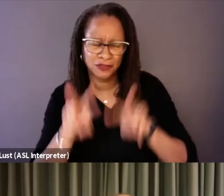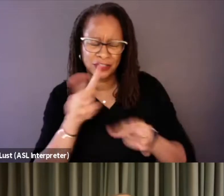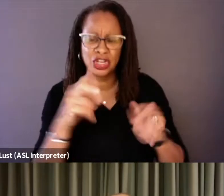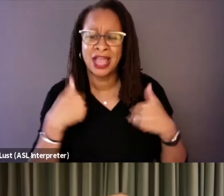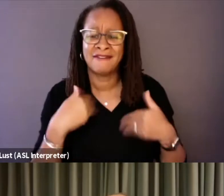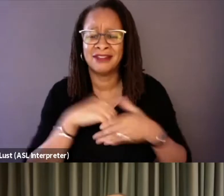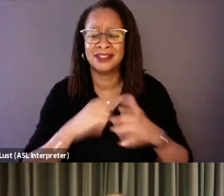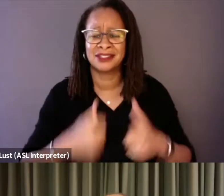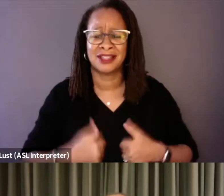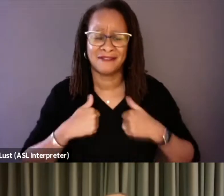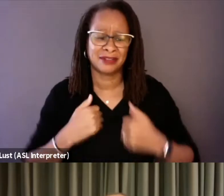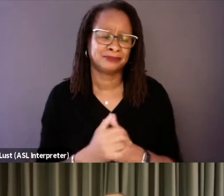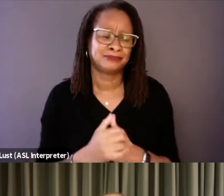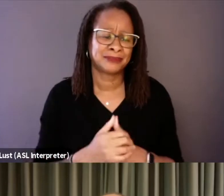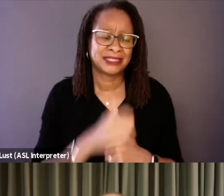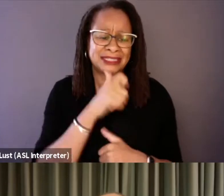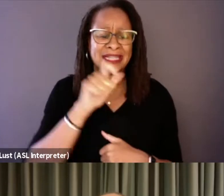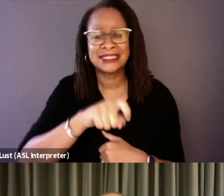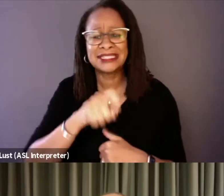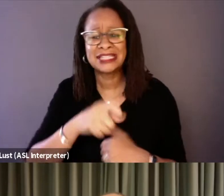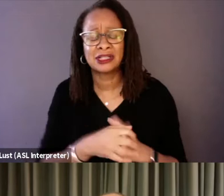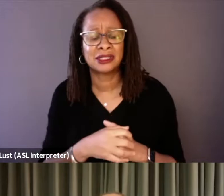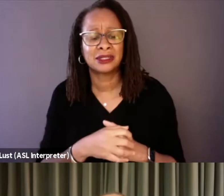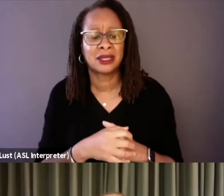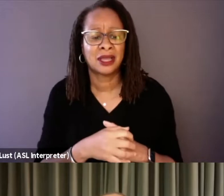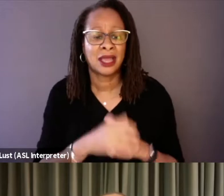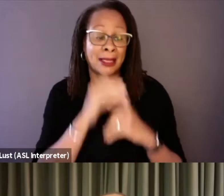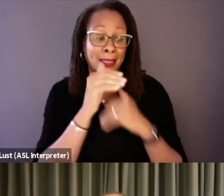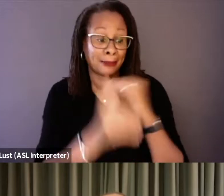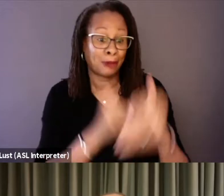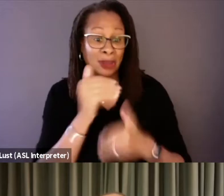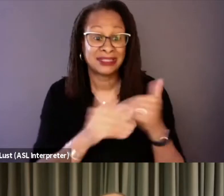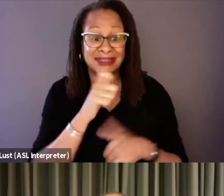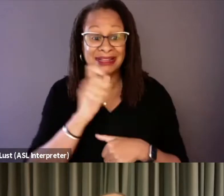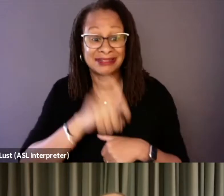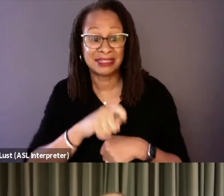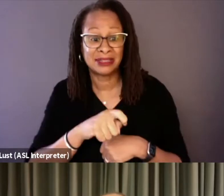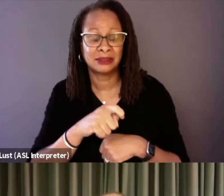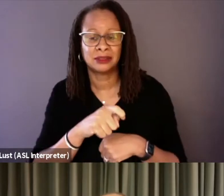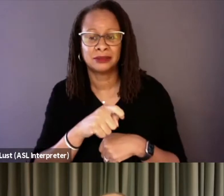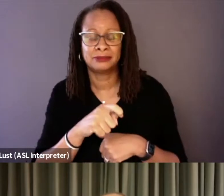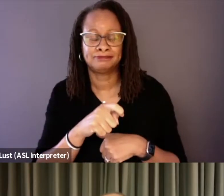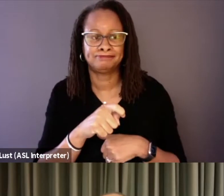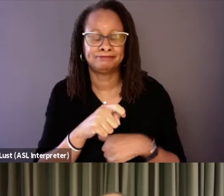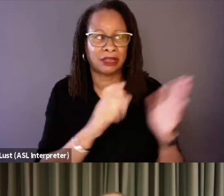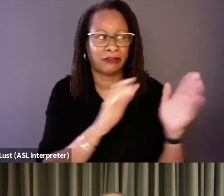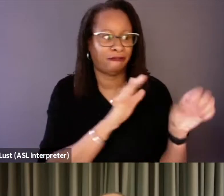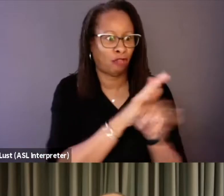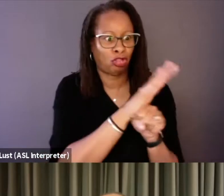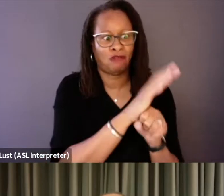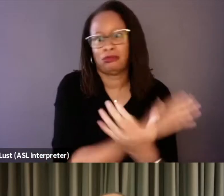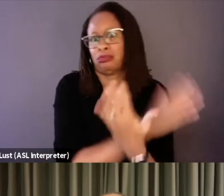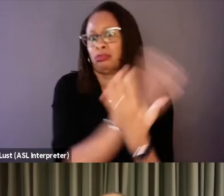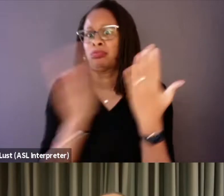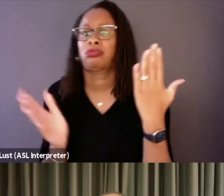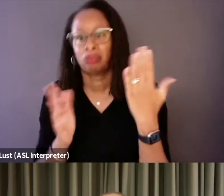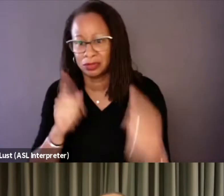So the process wasn't necessarily wall-to-wall sort of torture in that way.